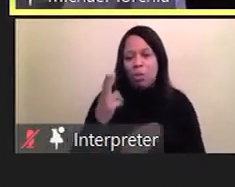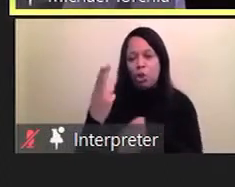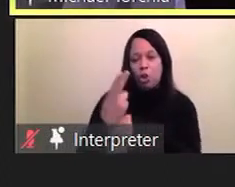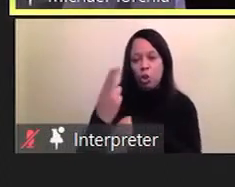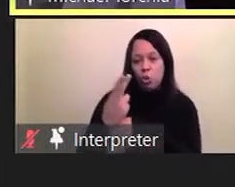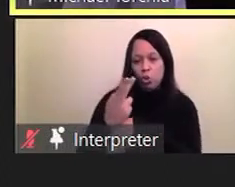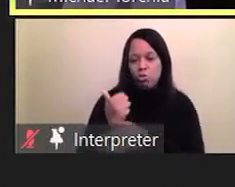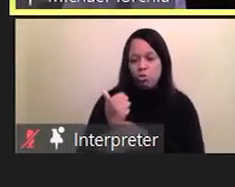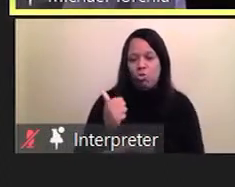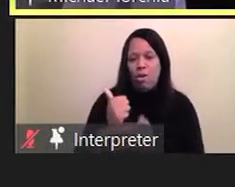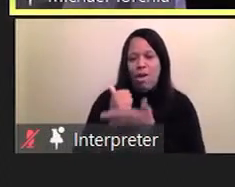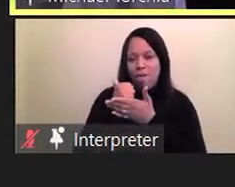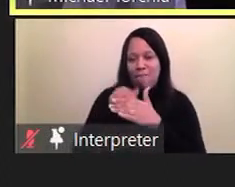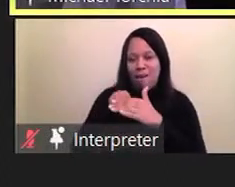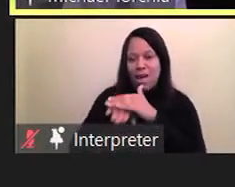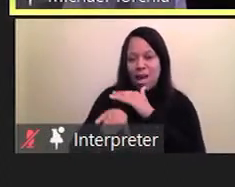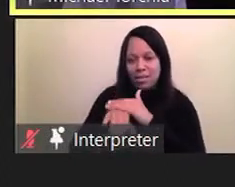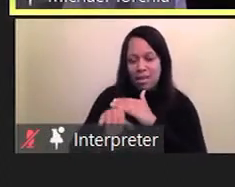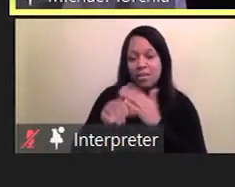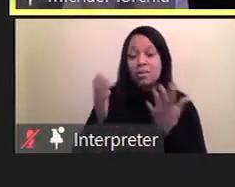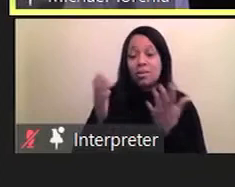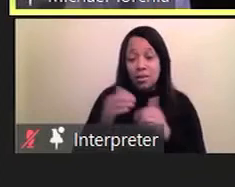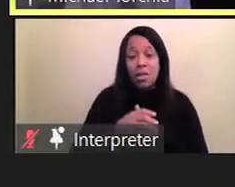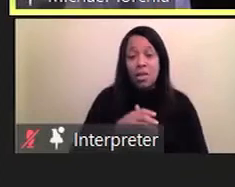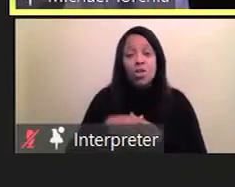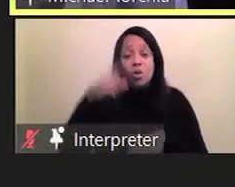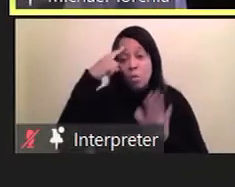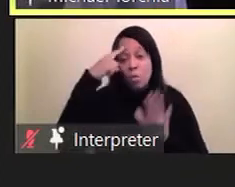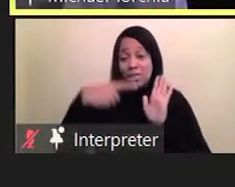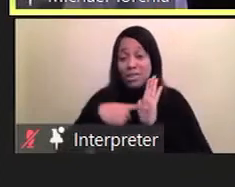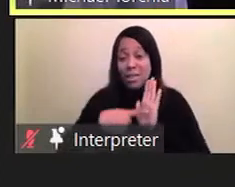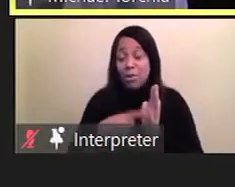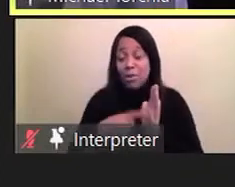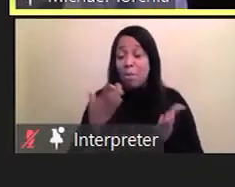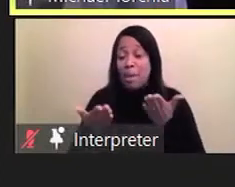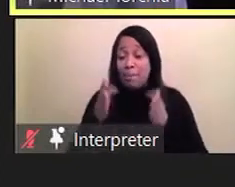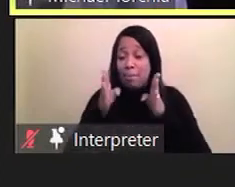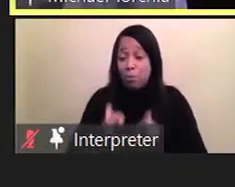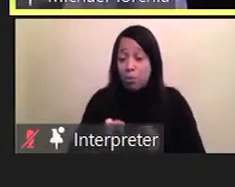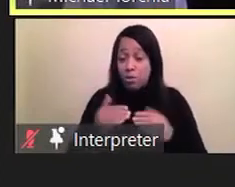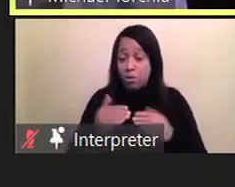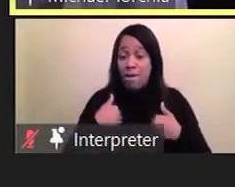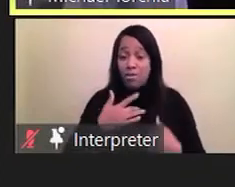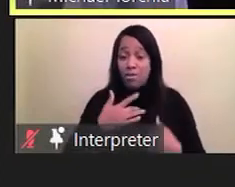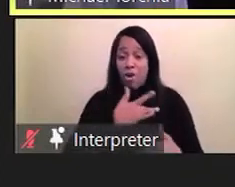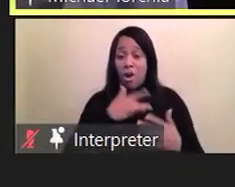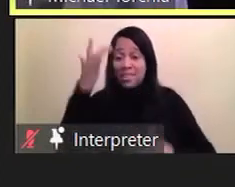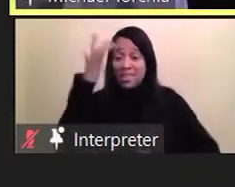So someone might have heart disease. But they take medication. And they don't have symptoms.